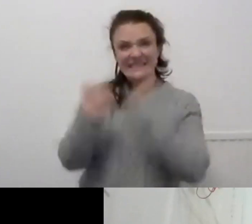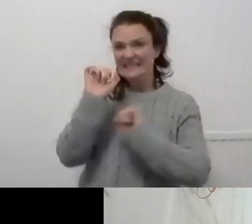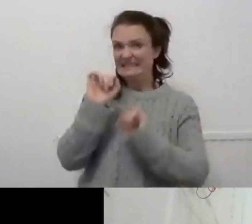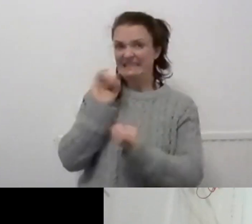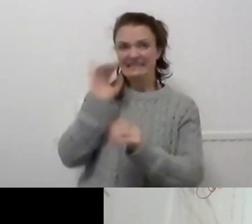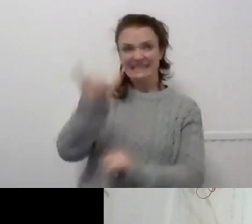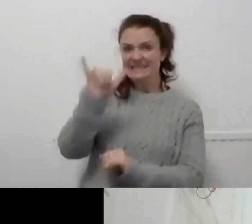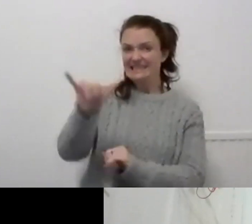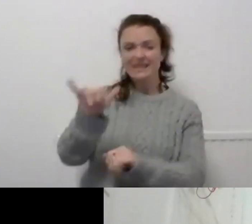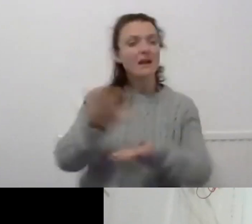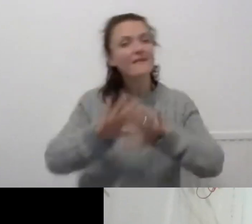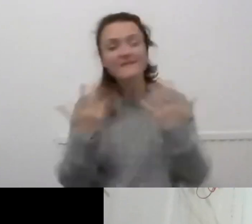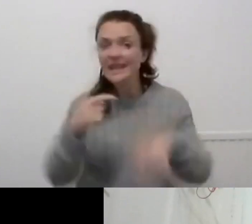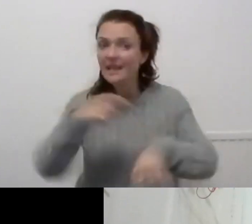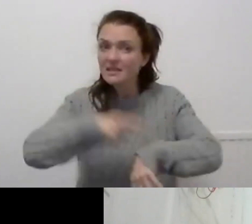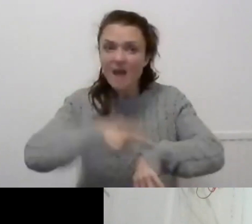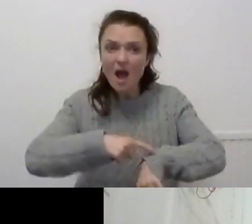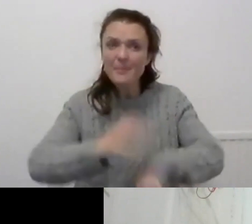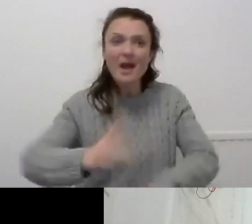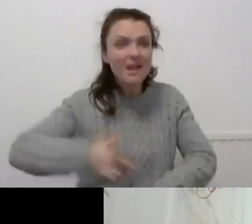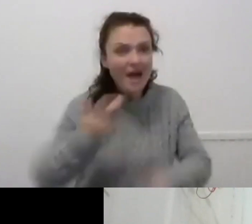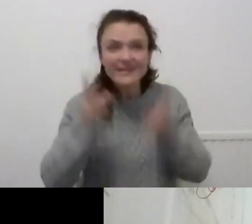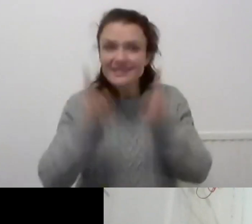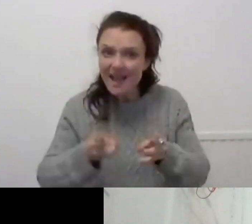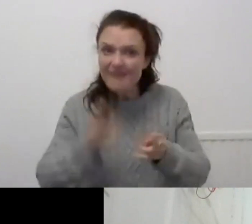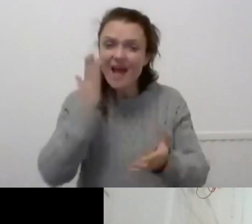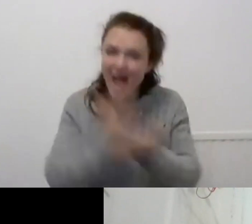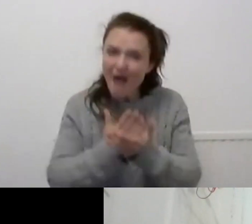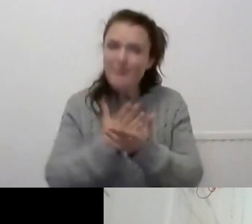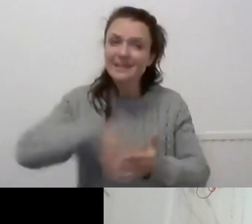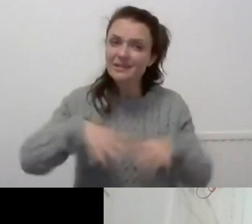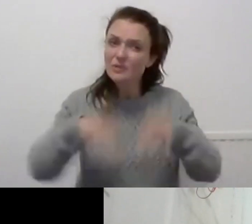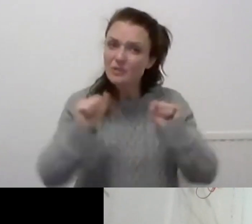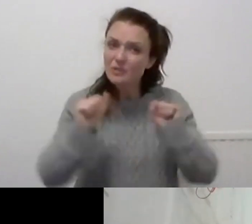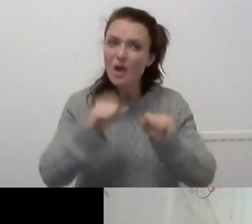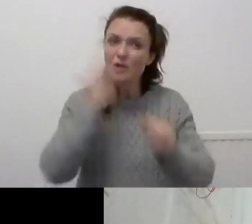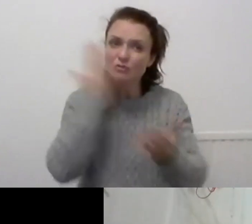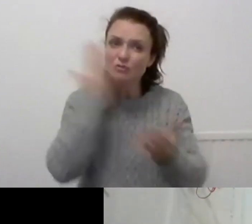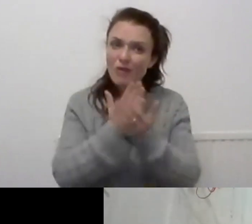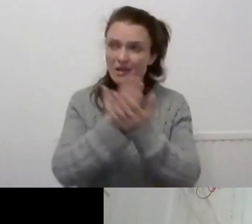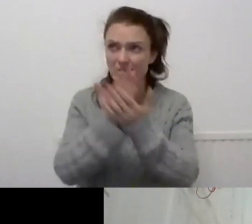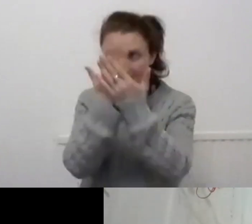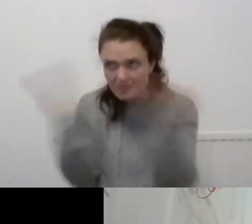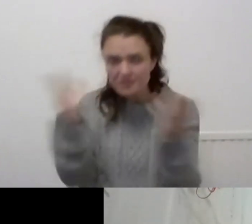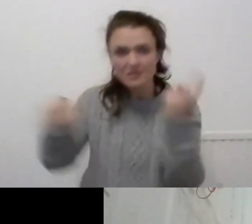we need to trust our scientists on this. So thank you, Mohammed, this is life and death. There is no